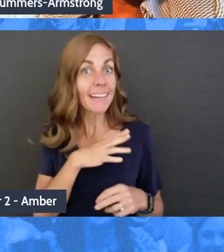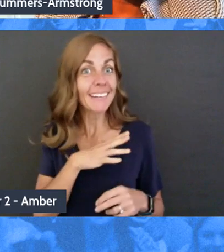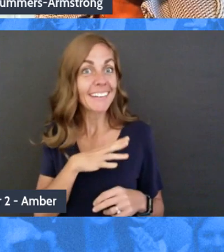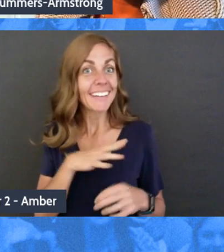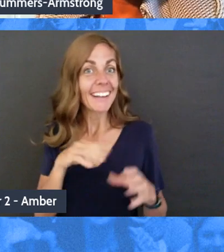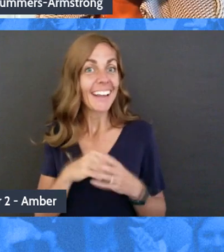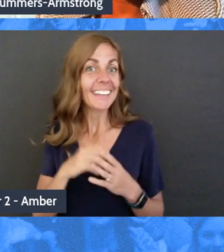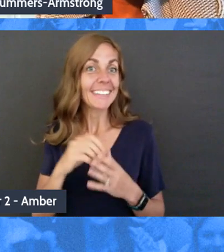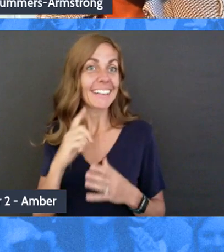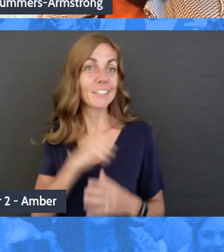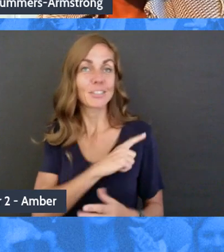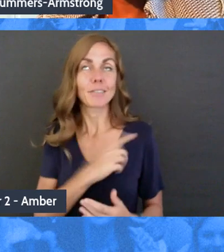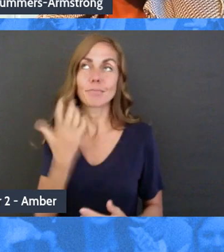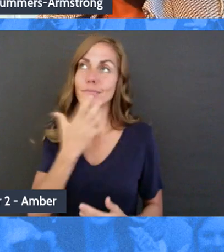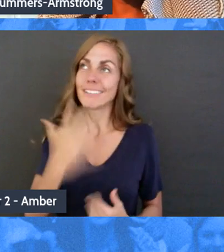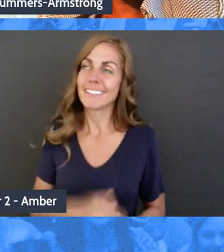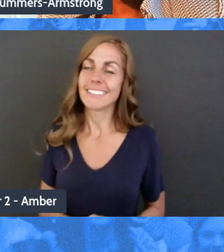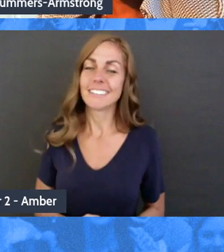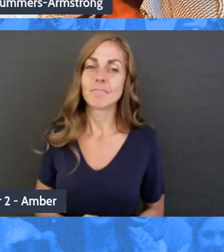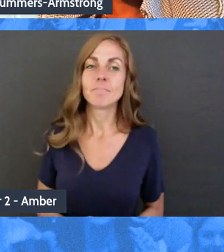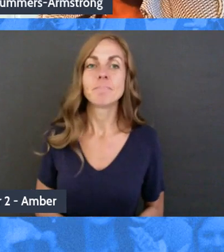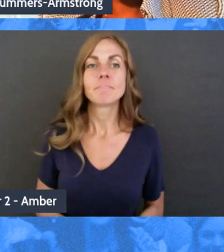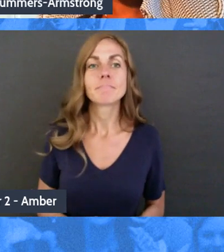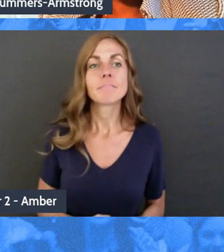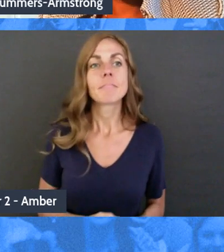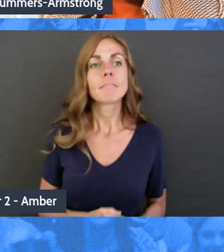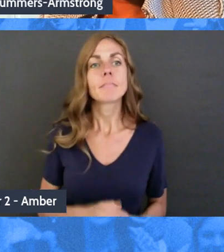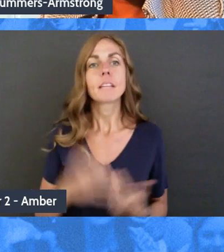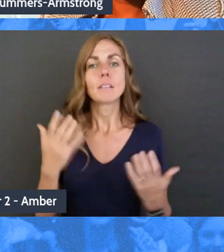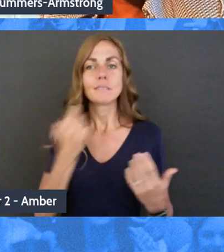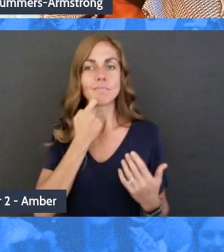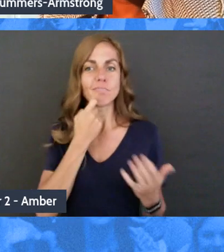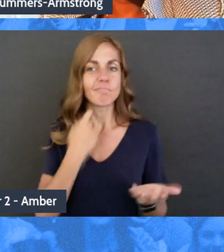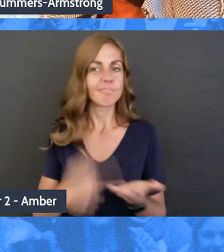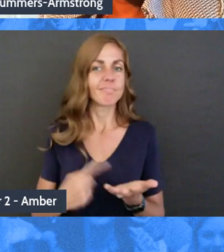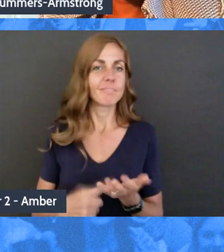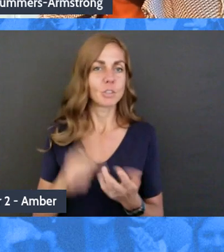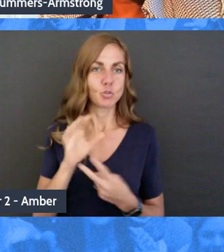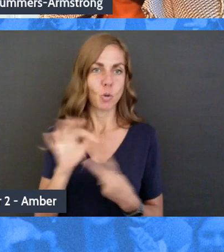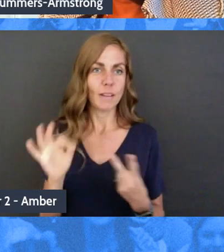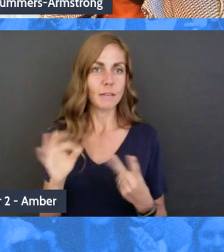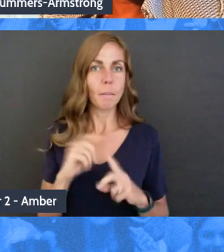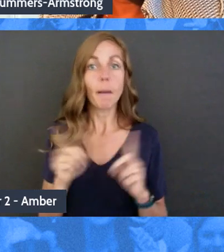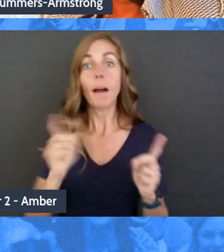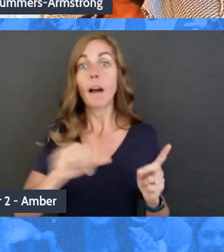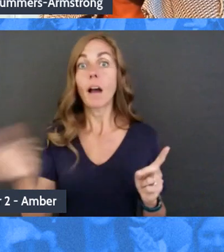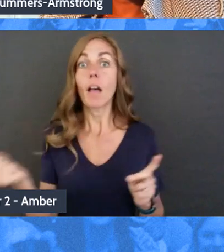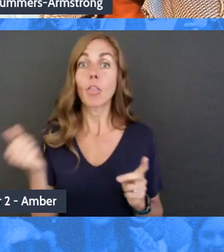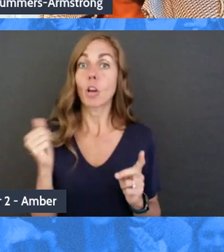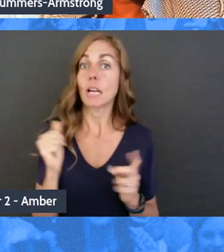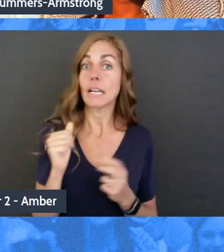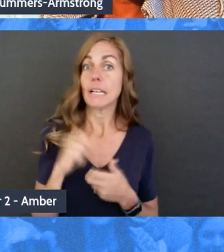So, we just talked about choice, another issue that is impacting women and their families,